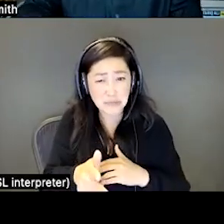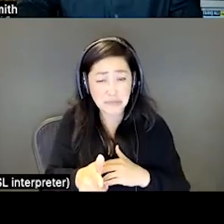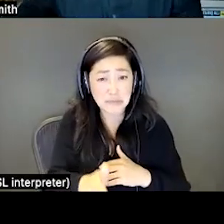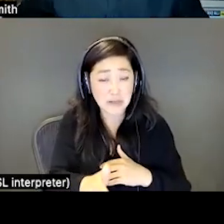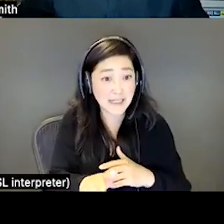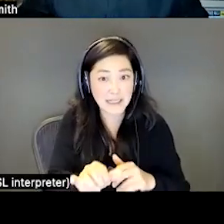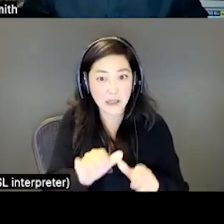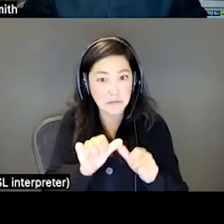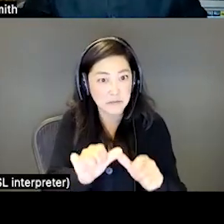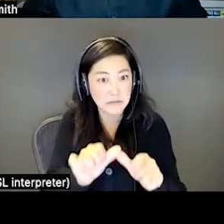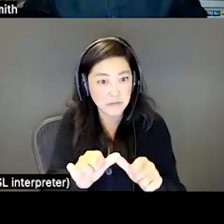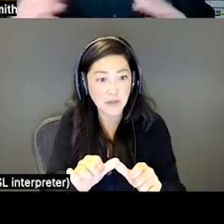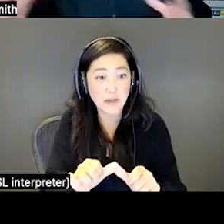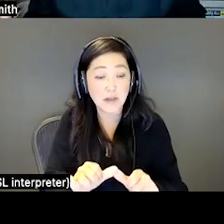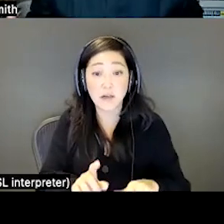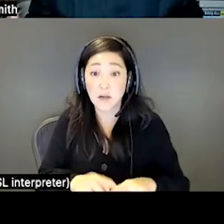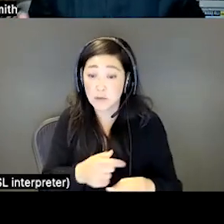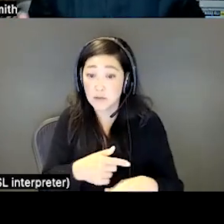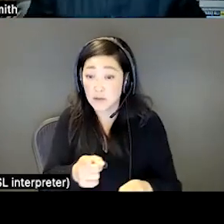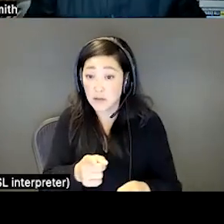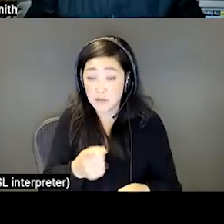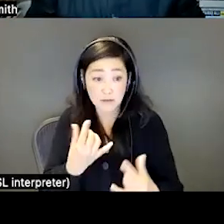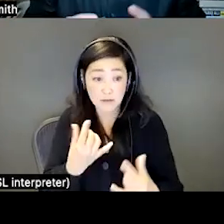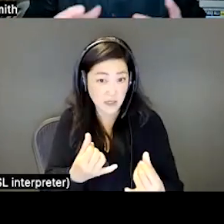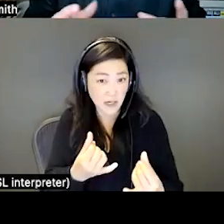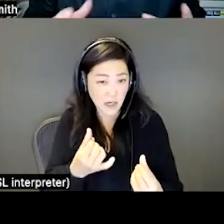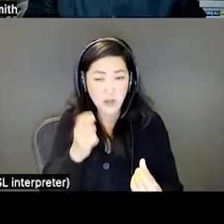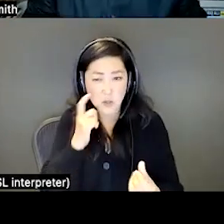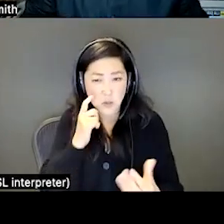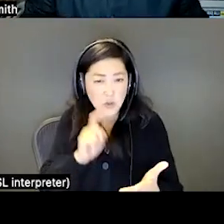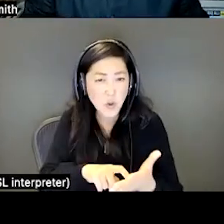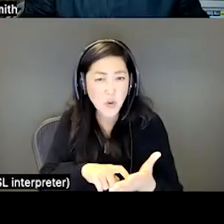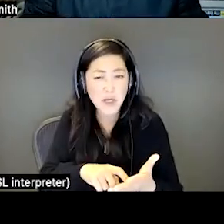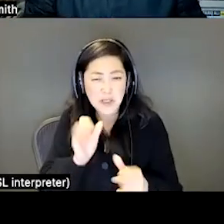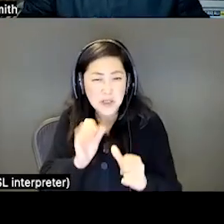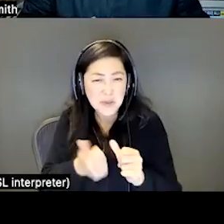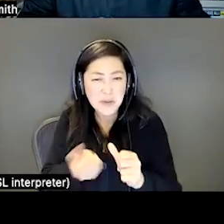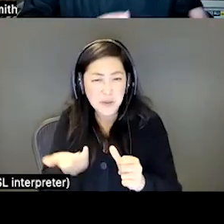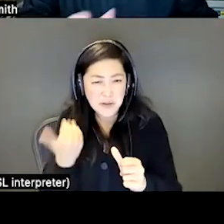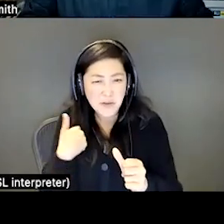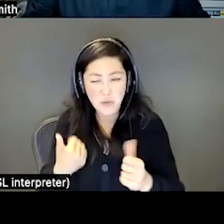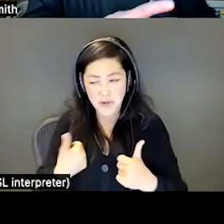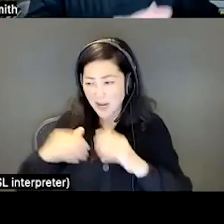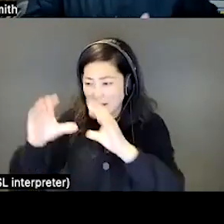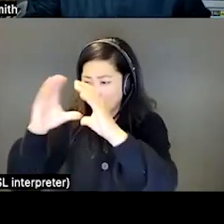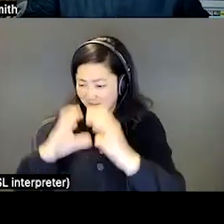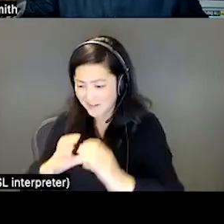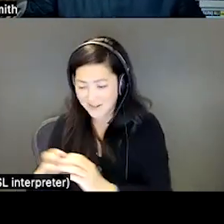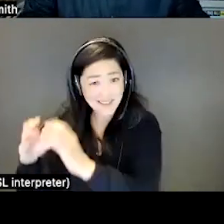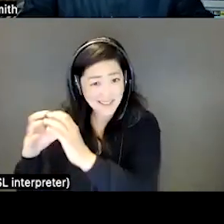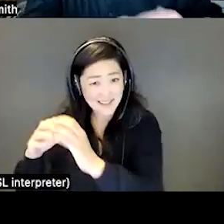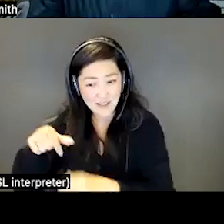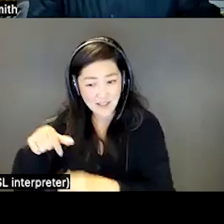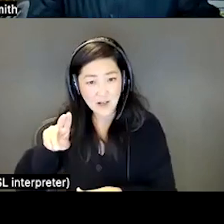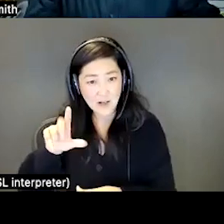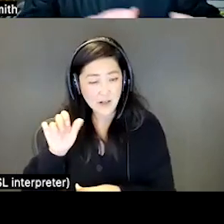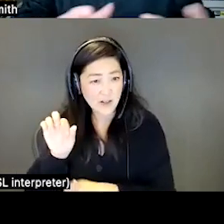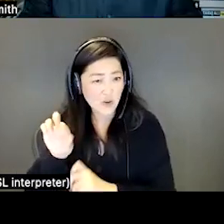you won't see lots of use of qualifiers or anything because the qualifier use upstream is